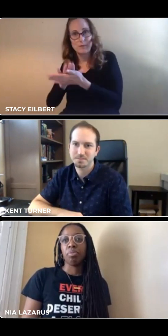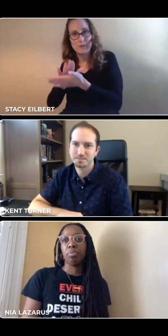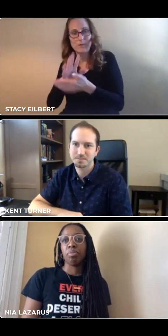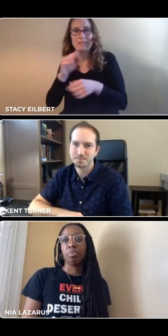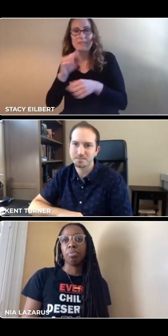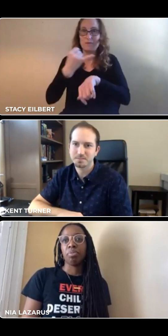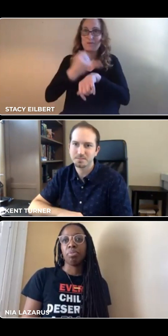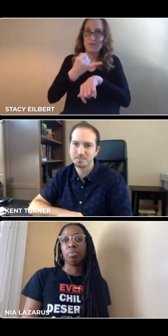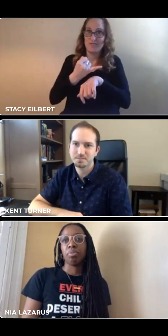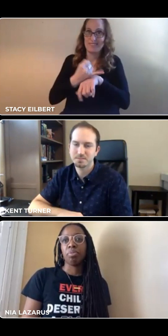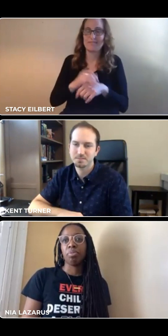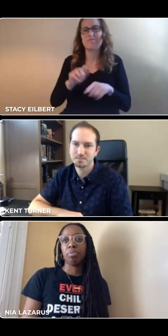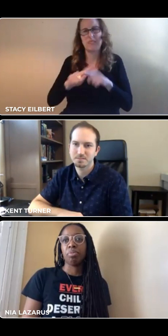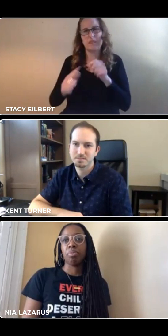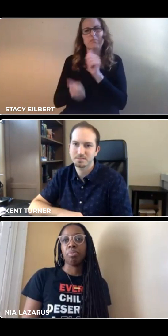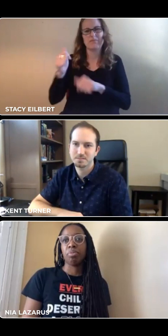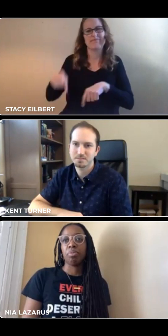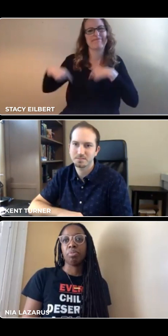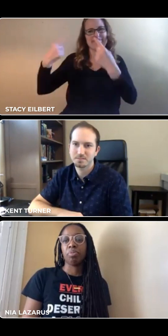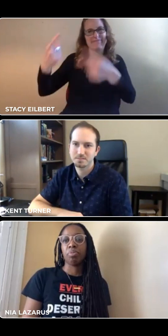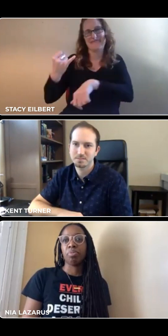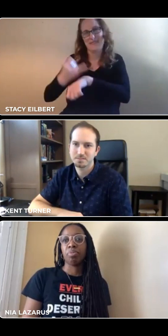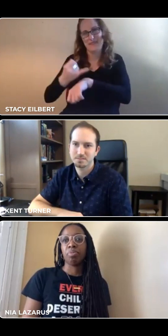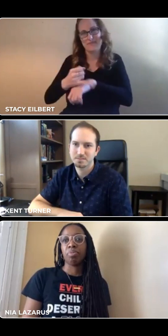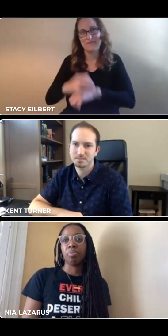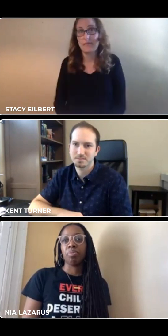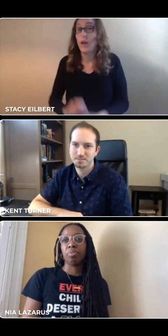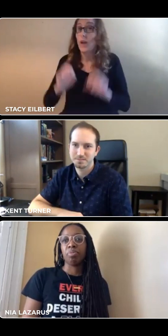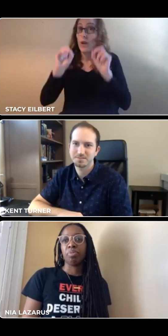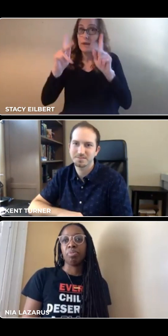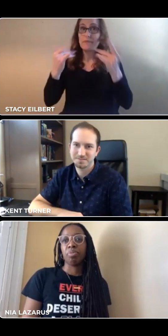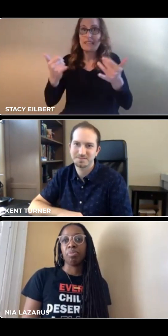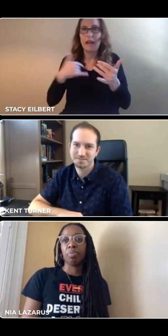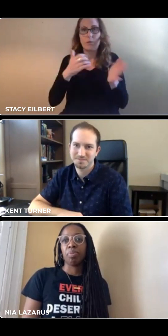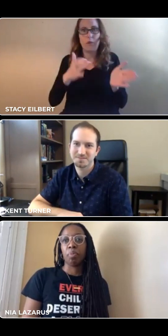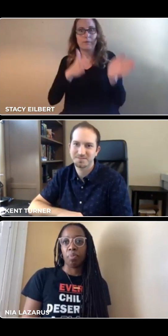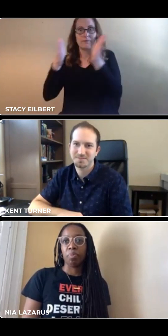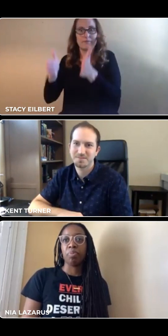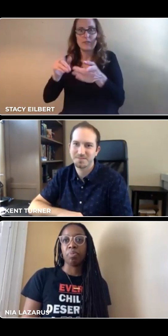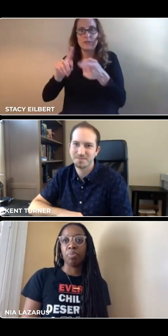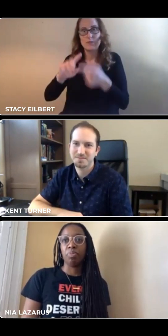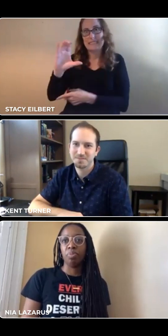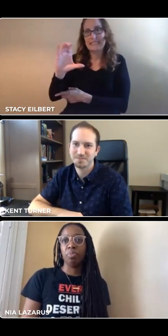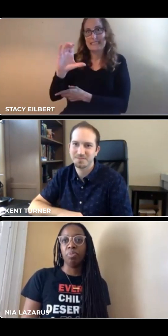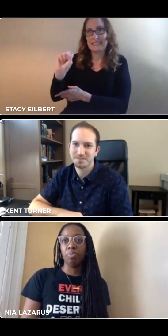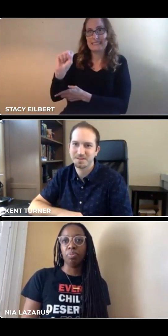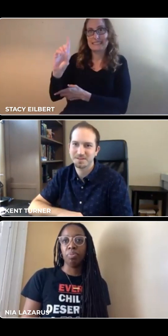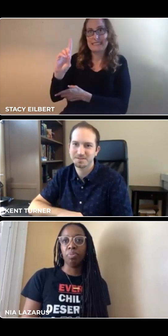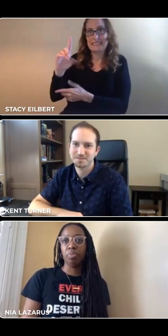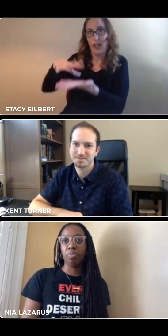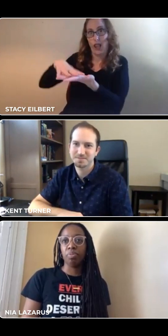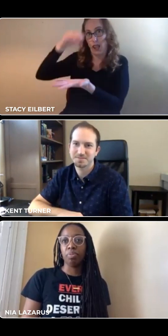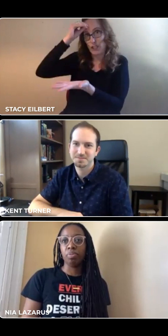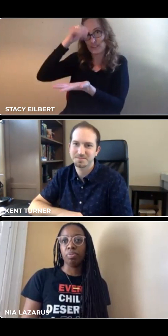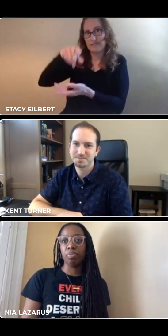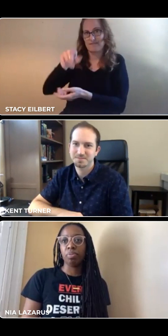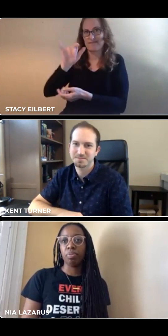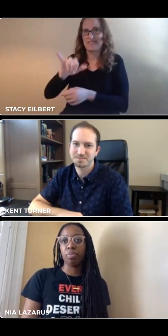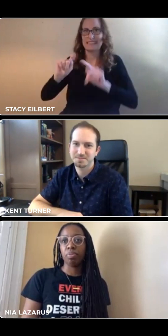I've taught both at deaf schools and mainstream settings, but most of my tenure has been at a deaf school.